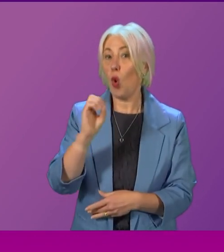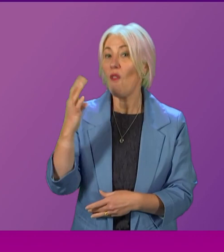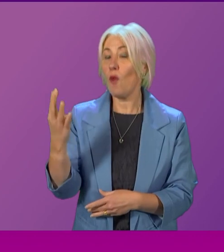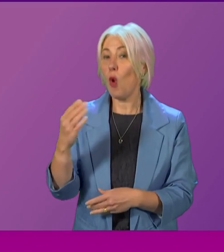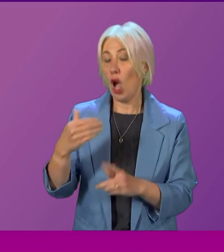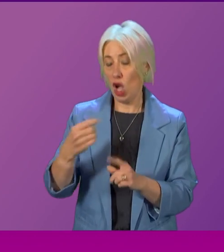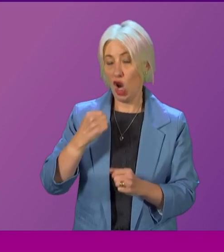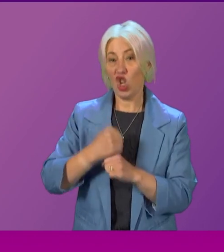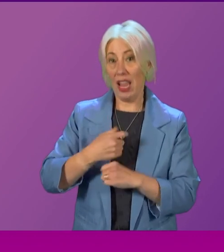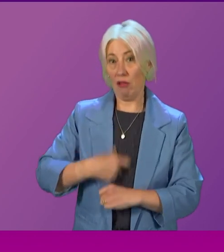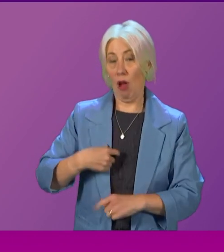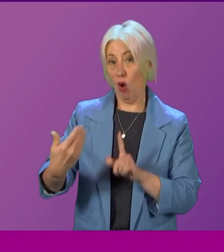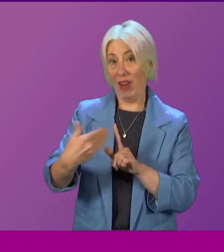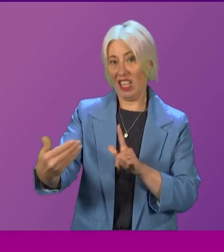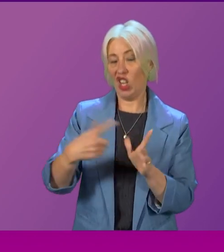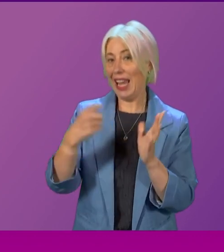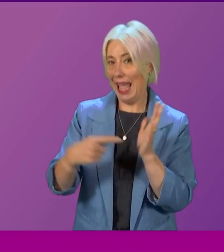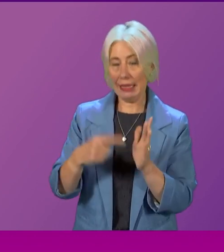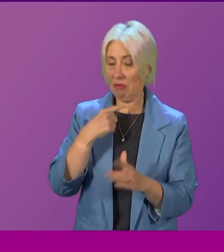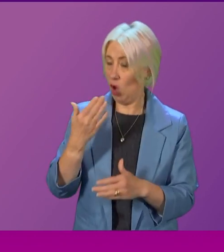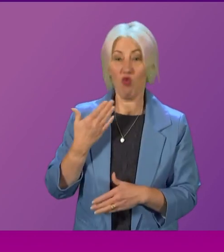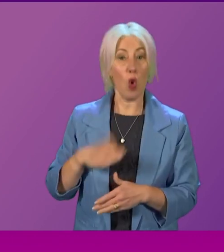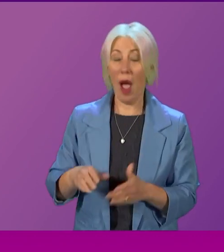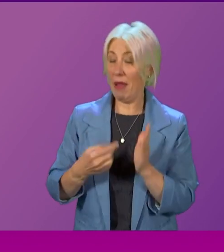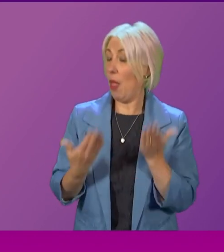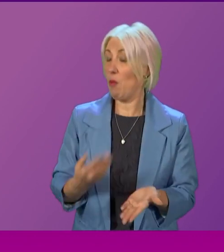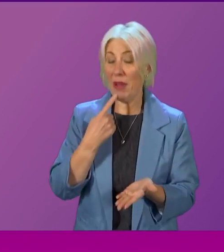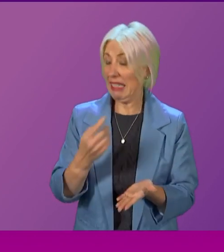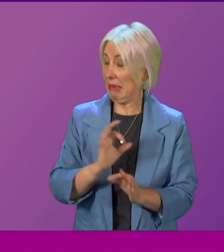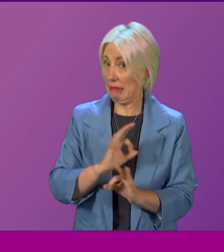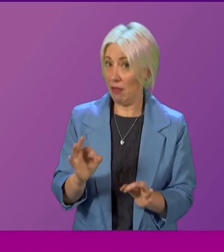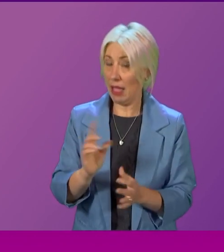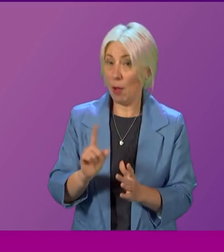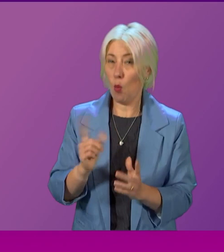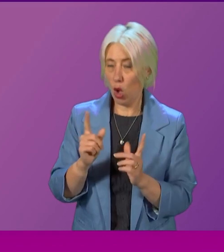Act 2004, there is no requirement that an applicant must be what Russell Findlay’s amendment would have required.